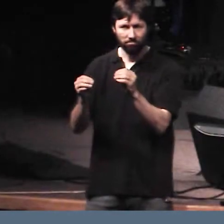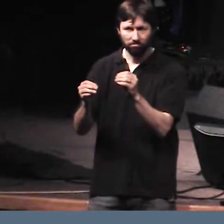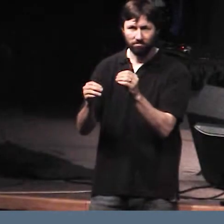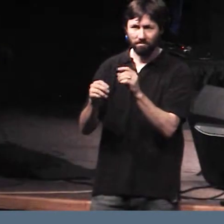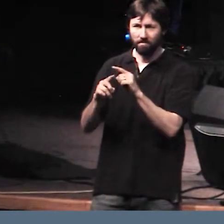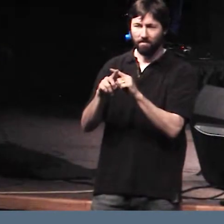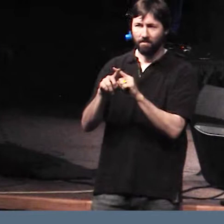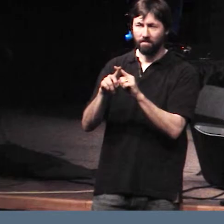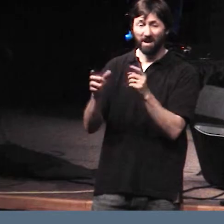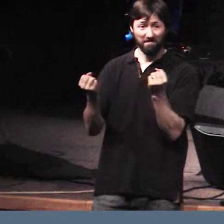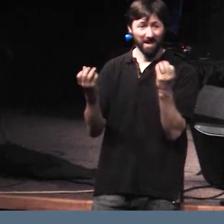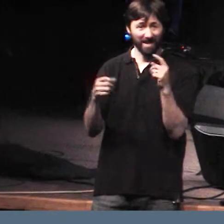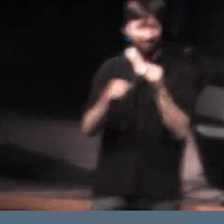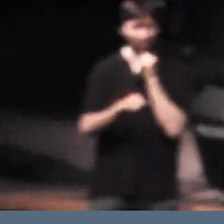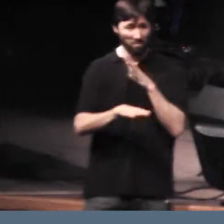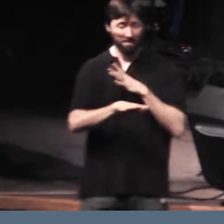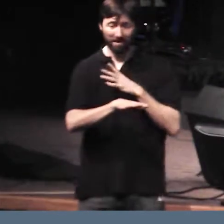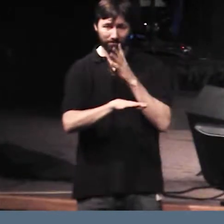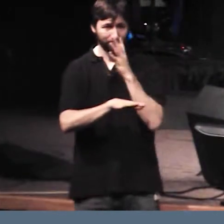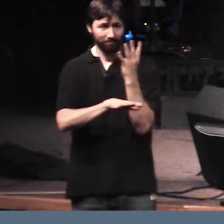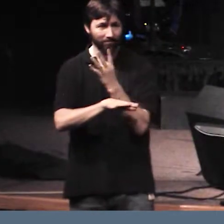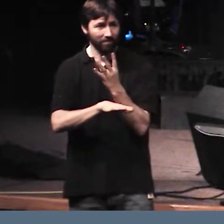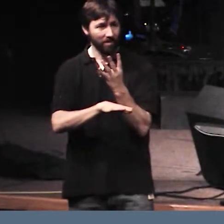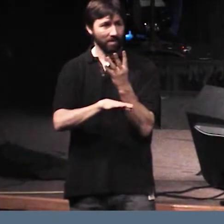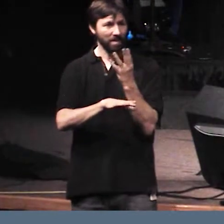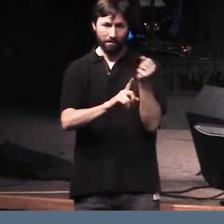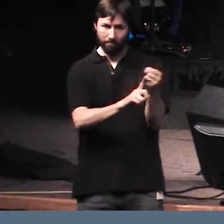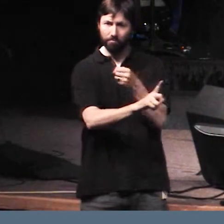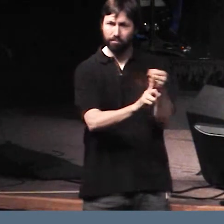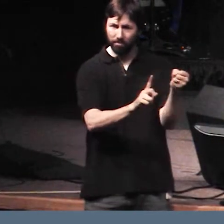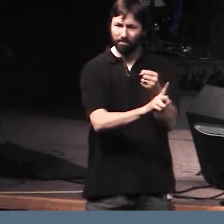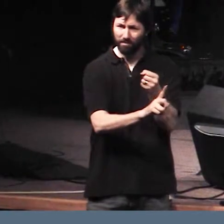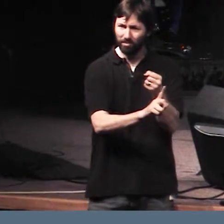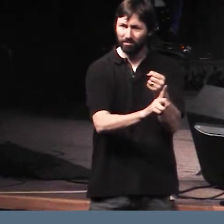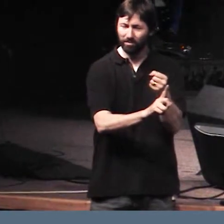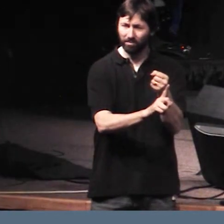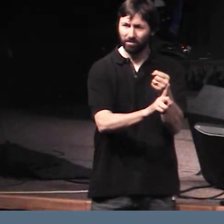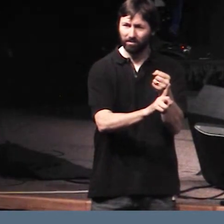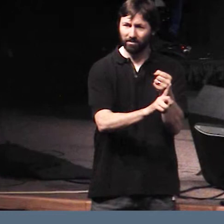and neglected widows were can i say this in church they were abused and here we have Naomi and two